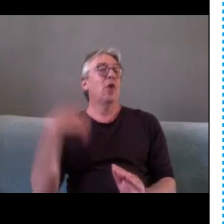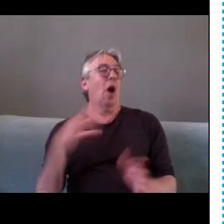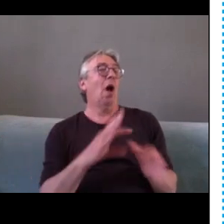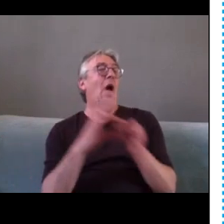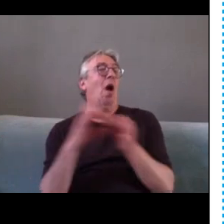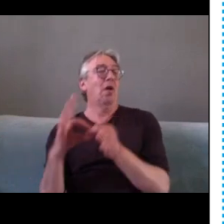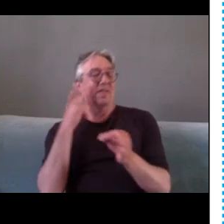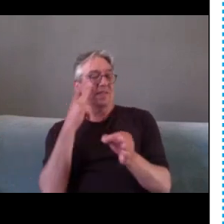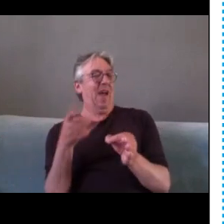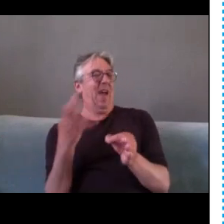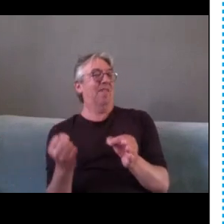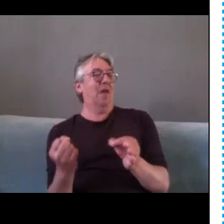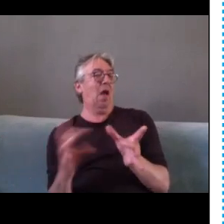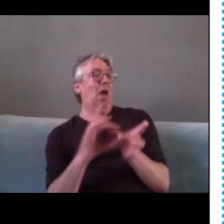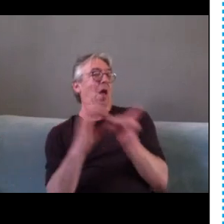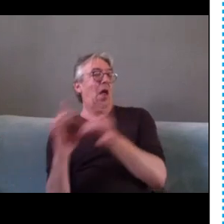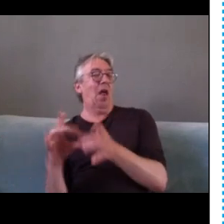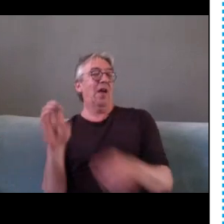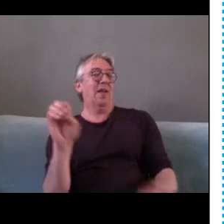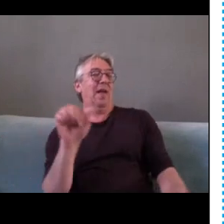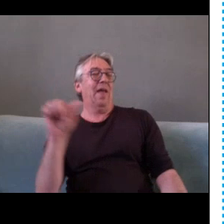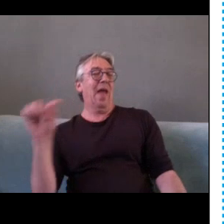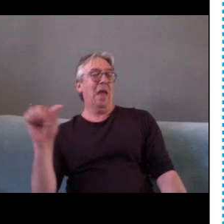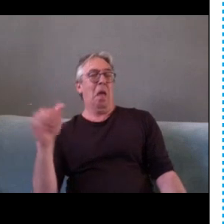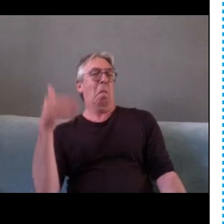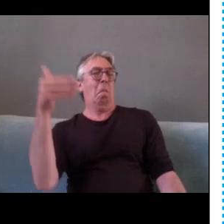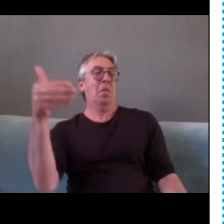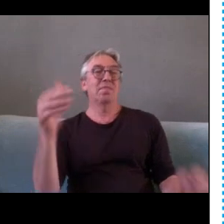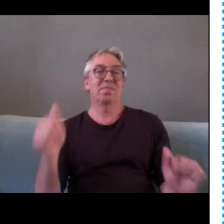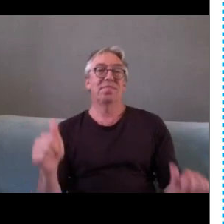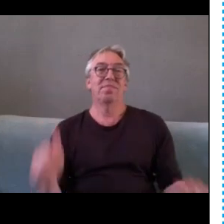On top of this, and there are specialized services